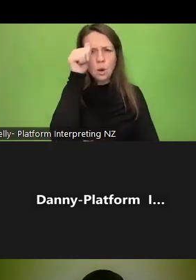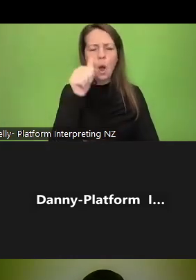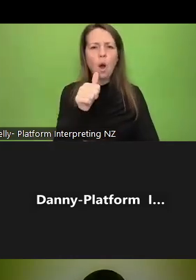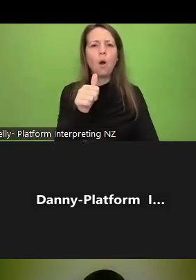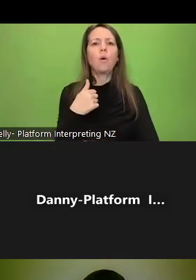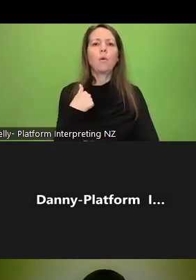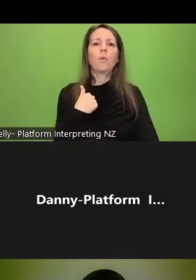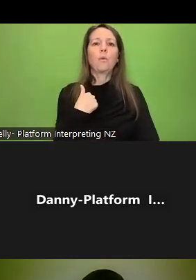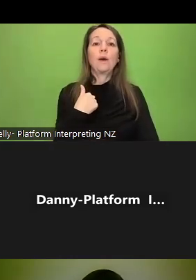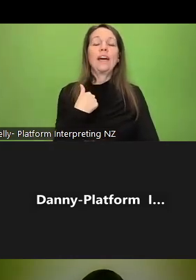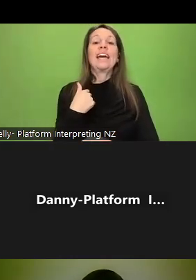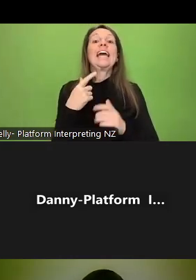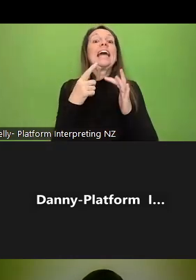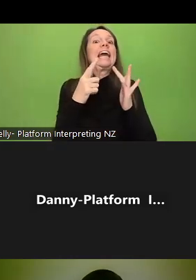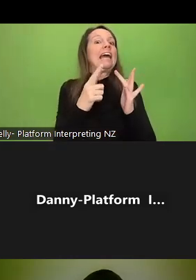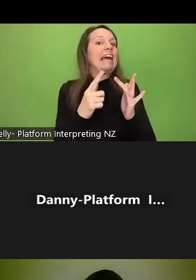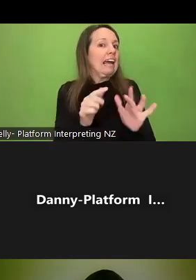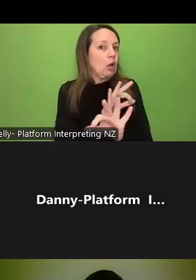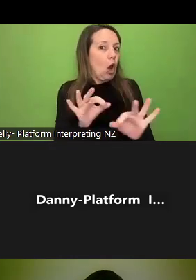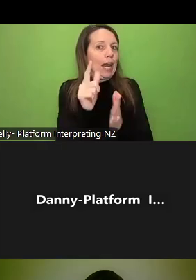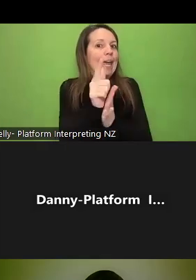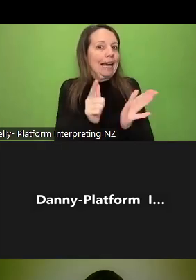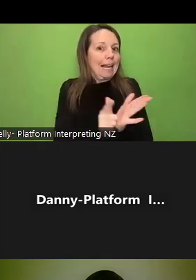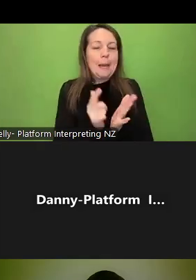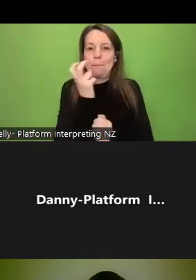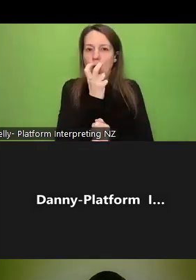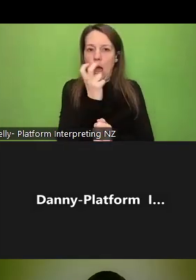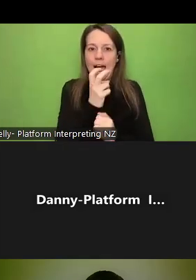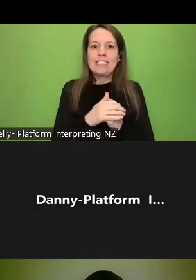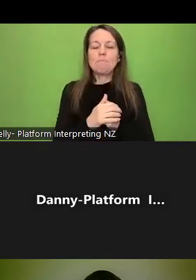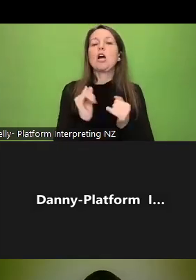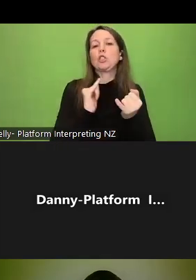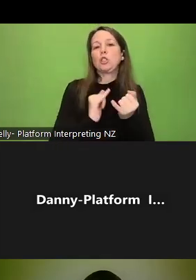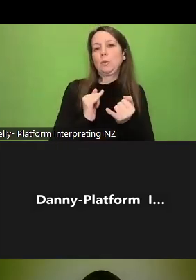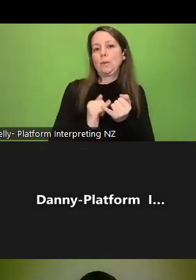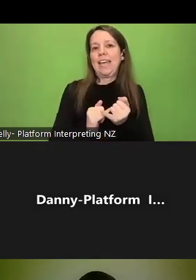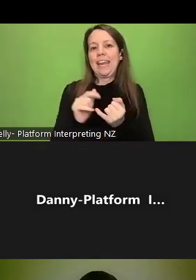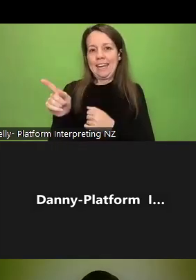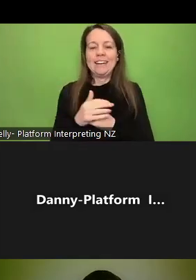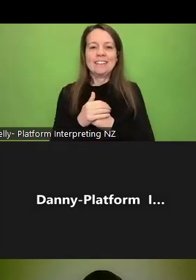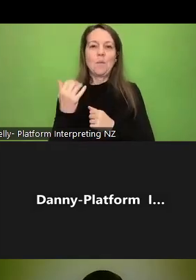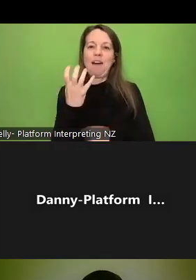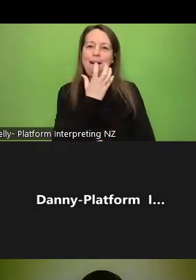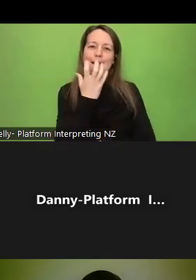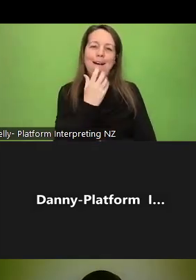by Susan Williams. The audio description, it was a funny gag of describing sock puppets.